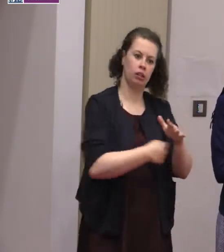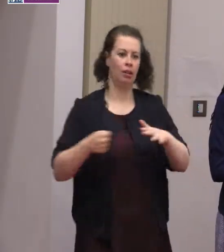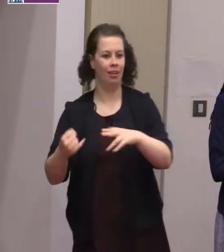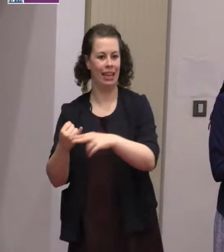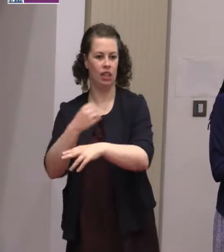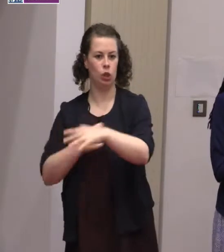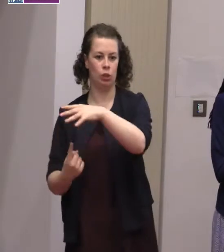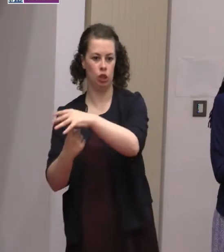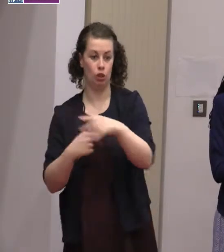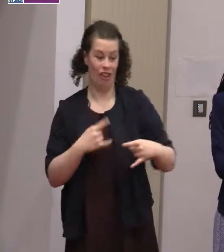families.